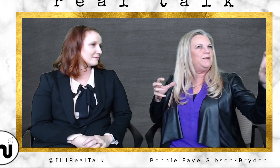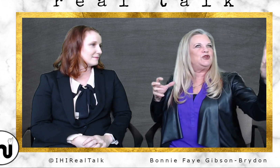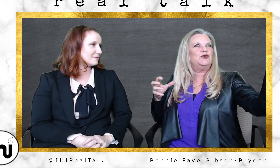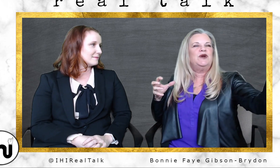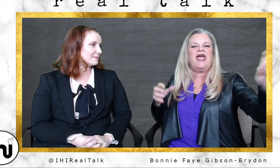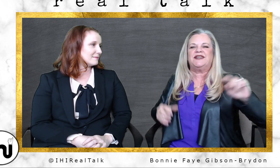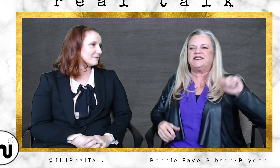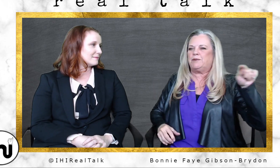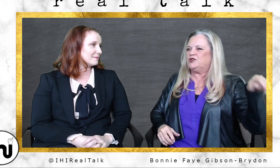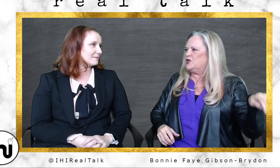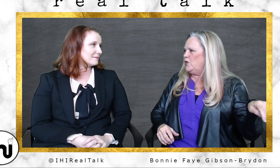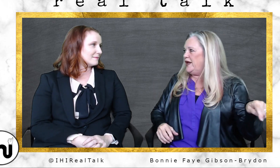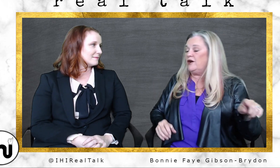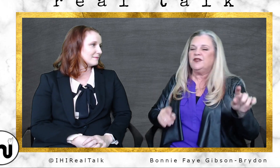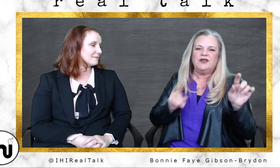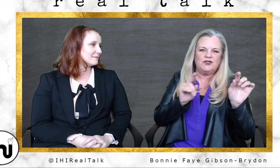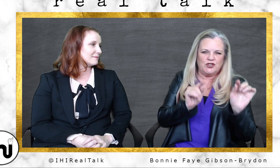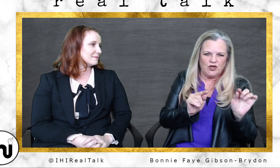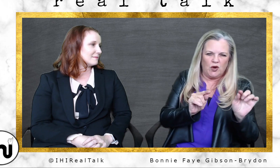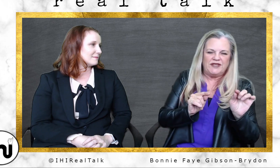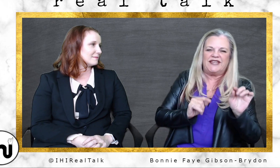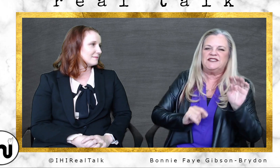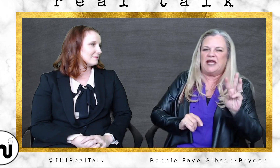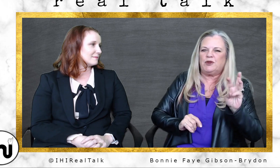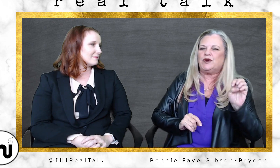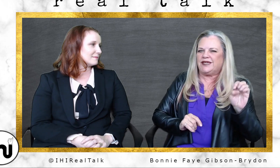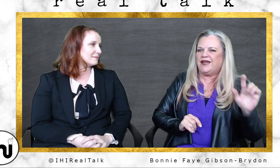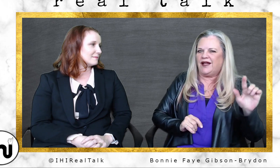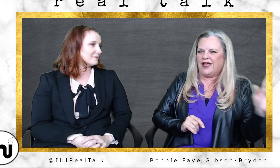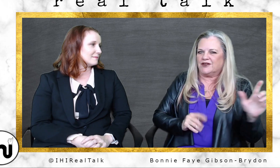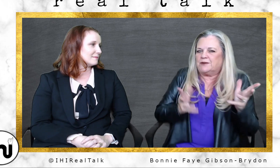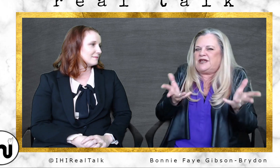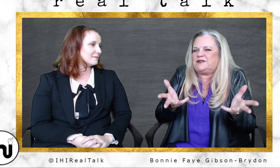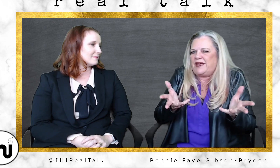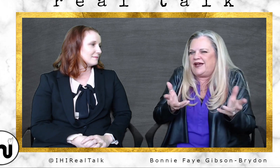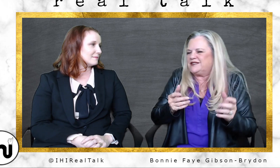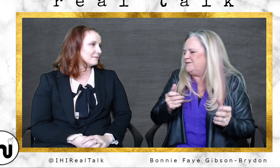to and step into the well. Do you know that's W E L L. Sometimes my accent, they